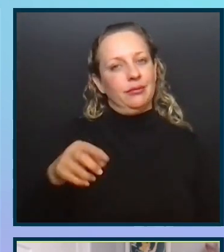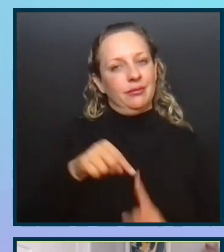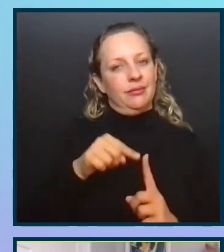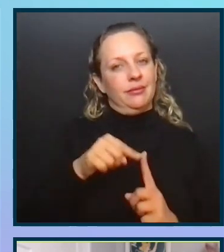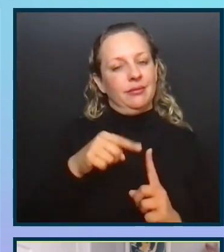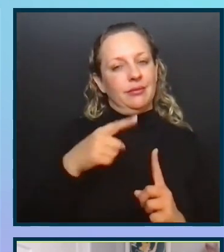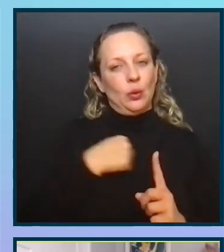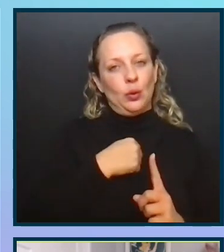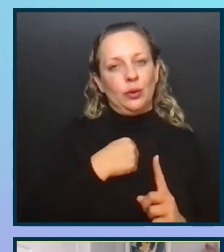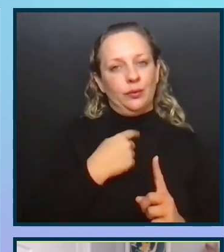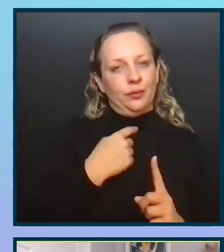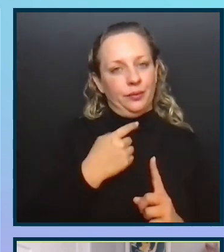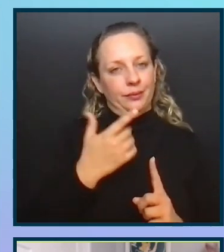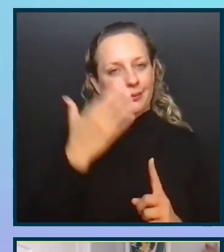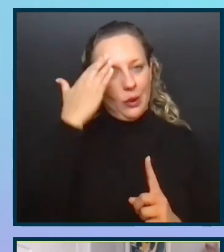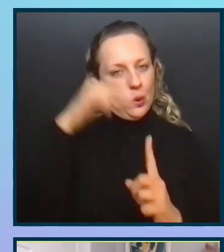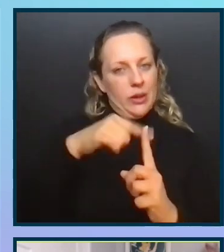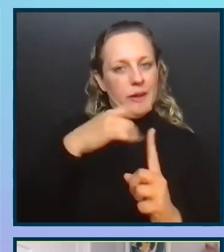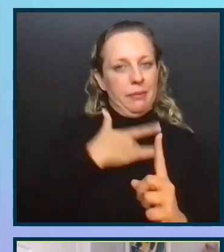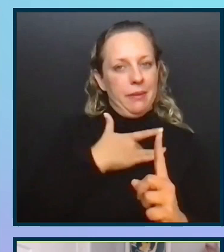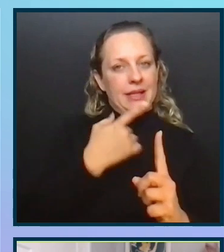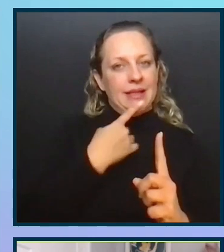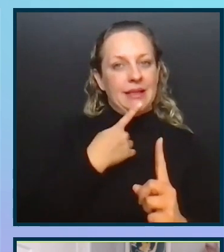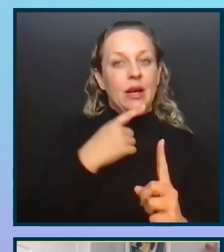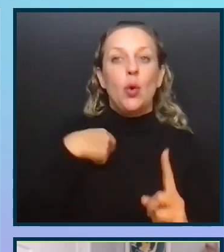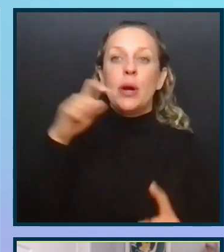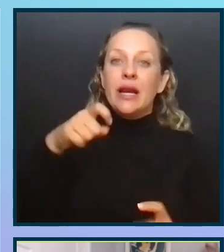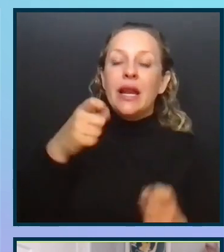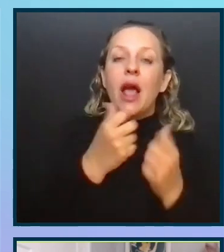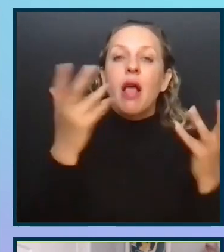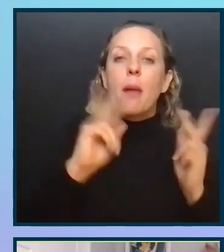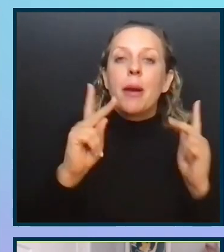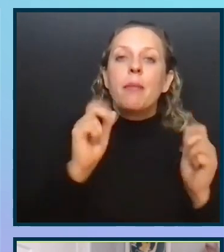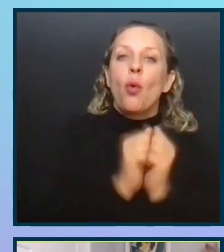that we need a lot of people with baseline accessibility skills